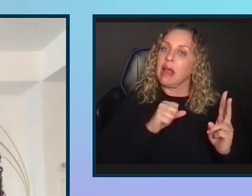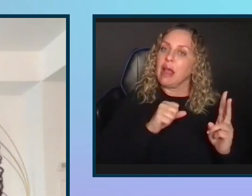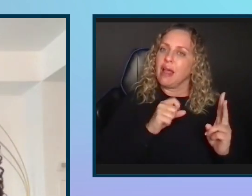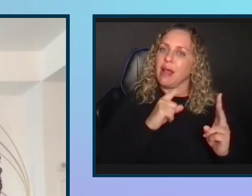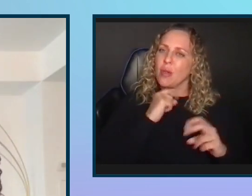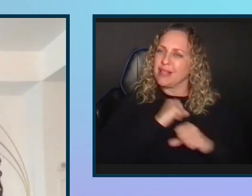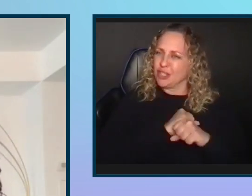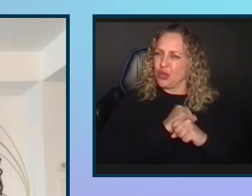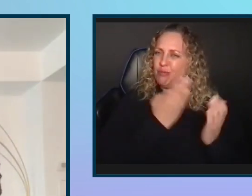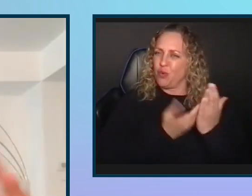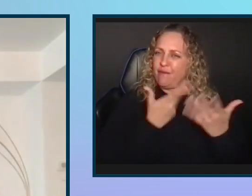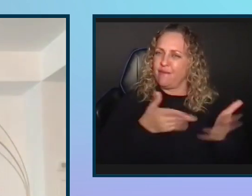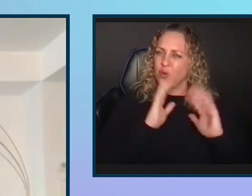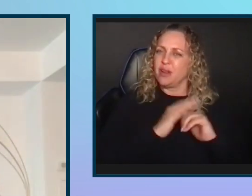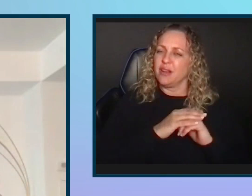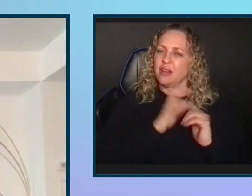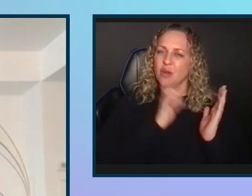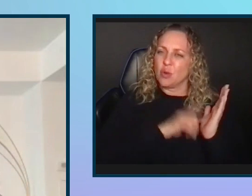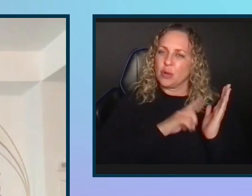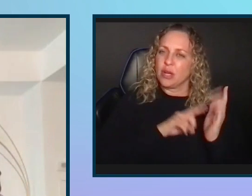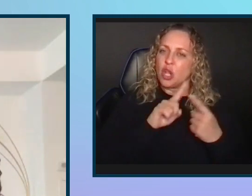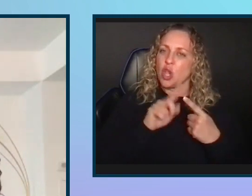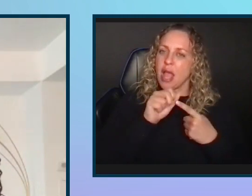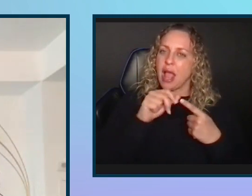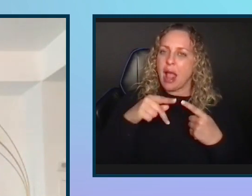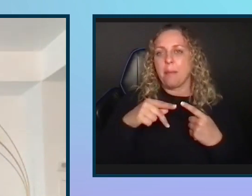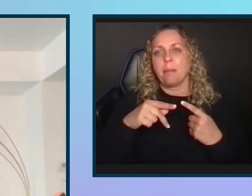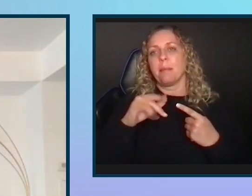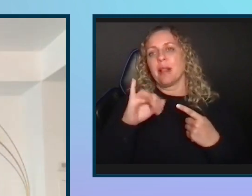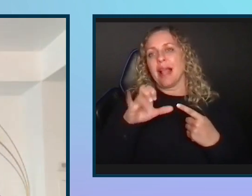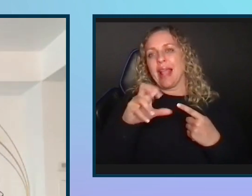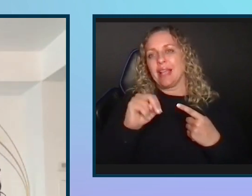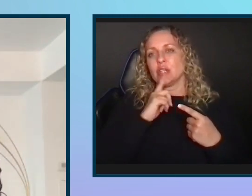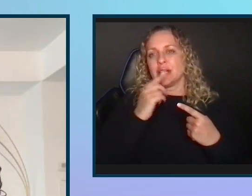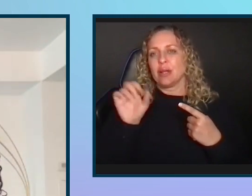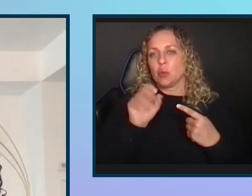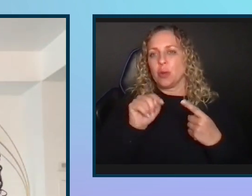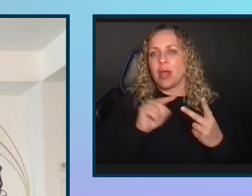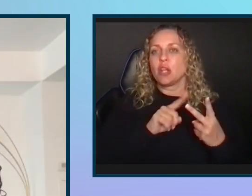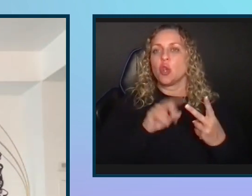So I would look into things like that, like one looking at applications that enable you to do this, but two also looking at the password requirements